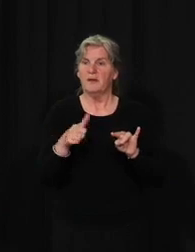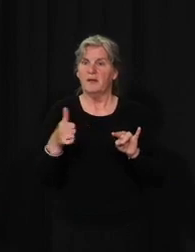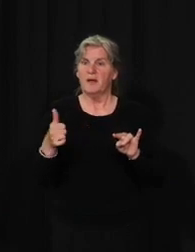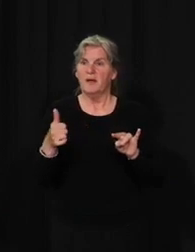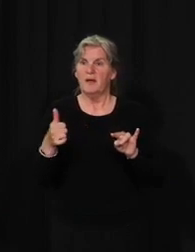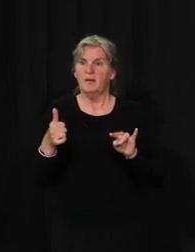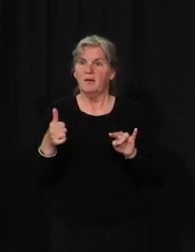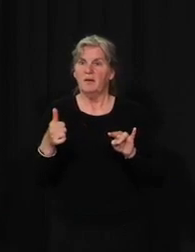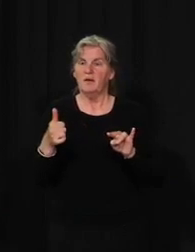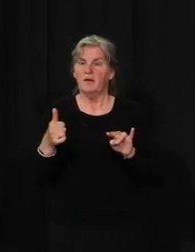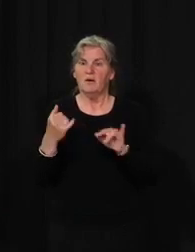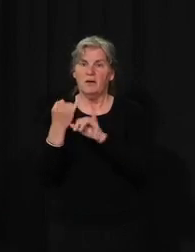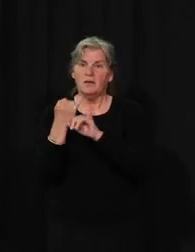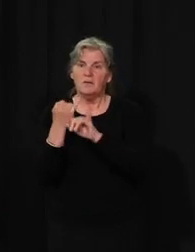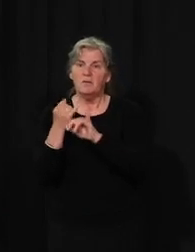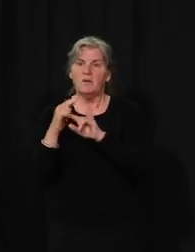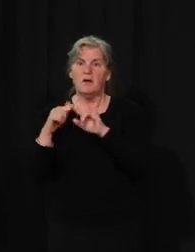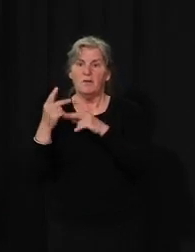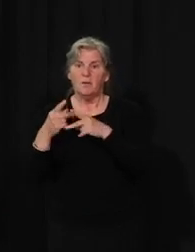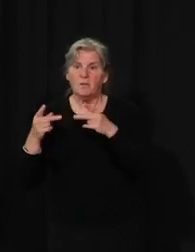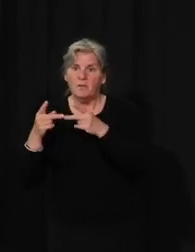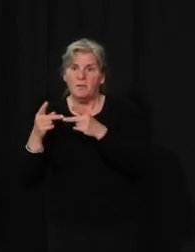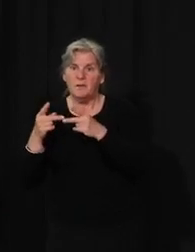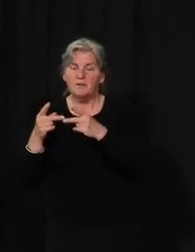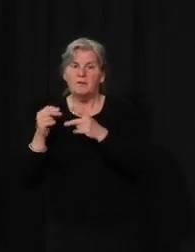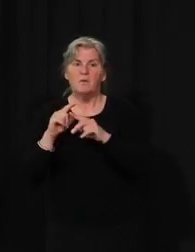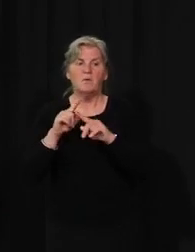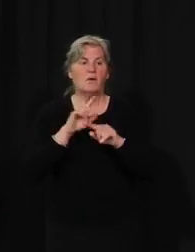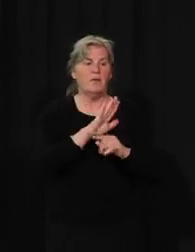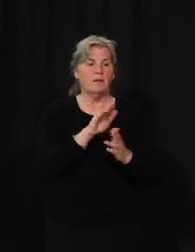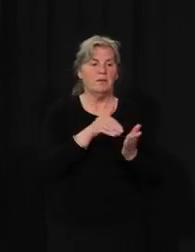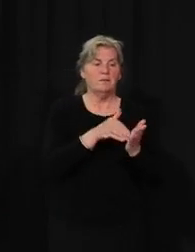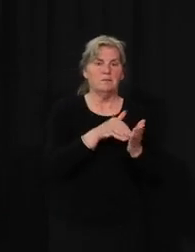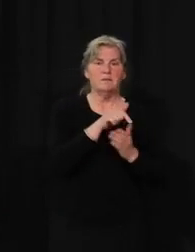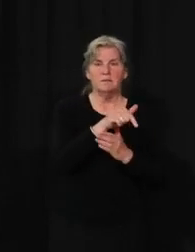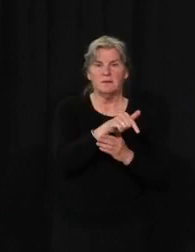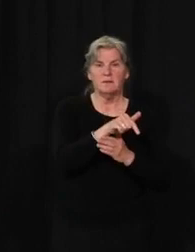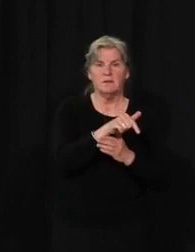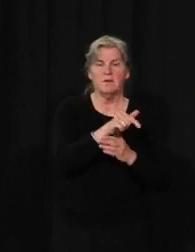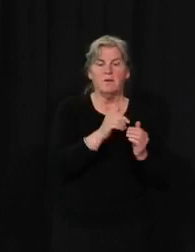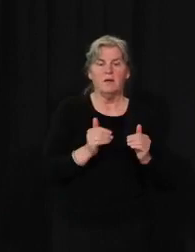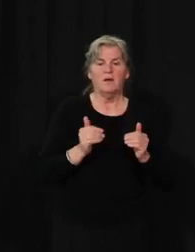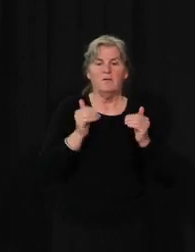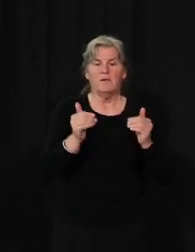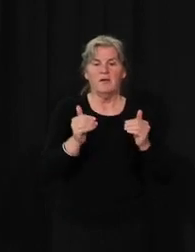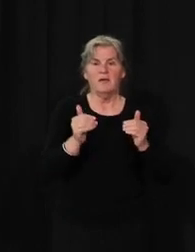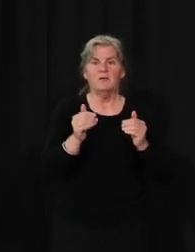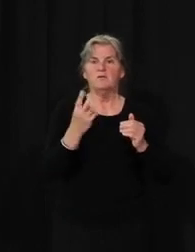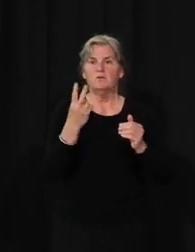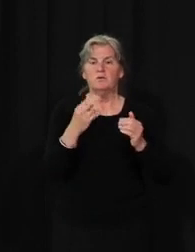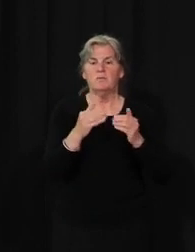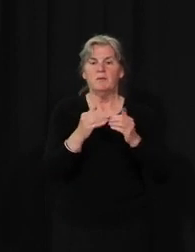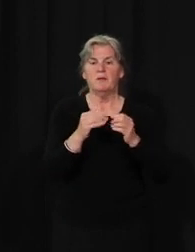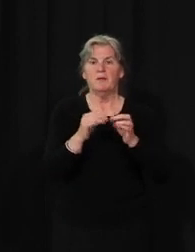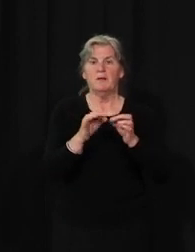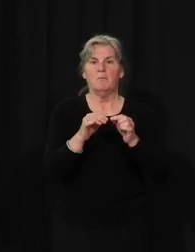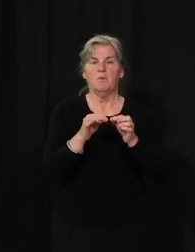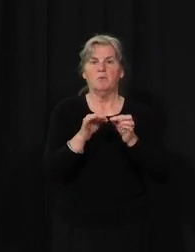or is it possible that these centres will go to phase two lar for example?